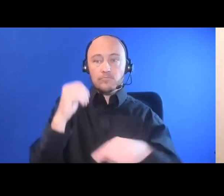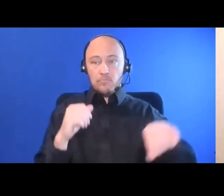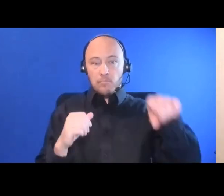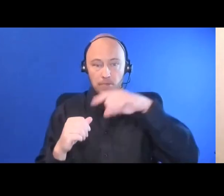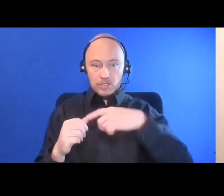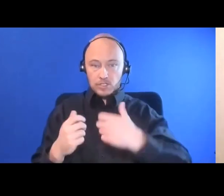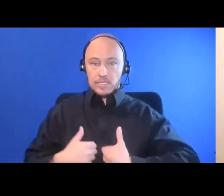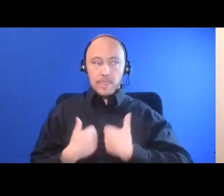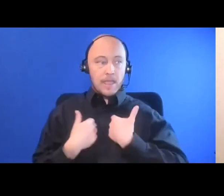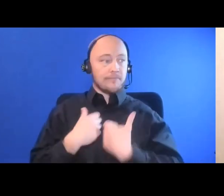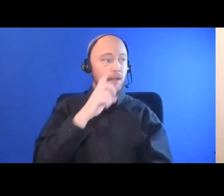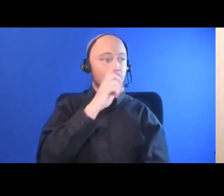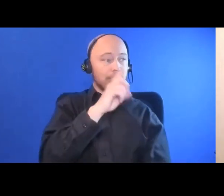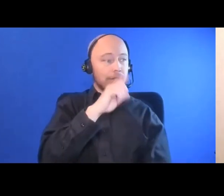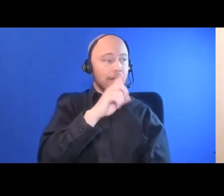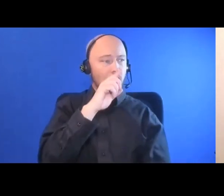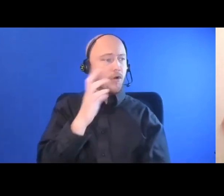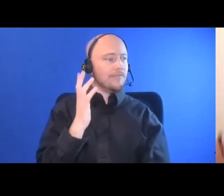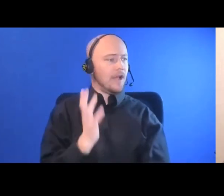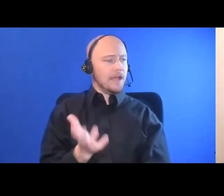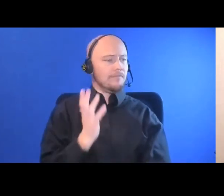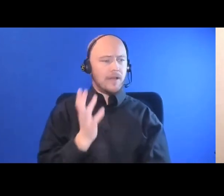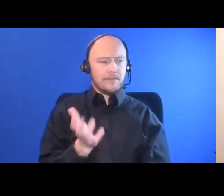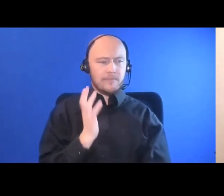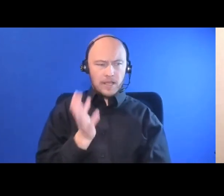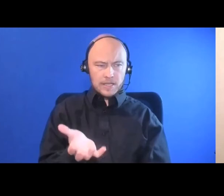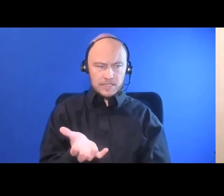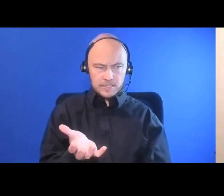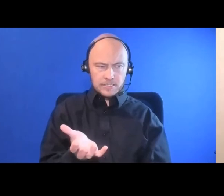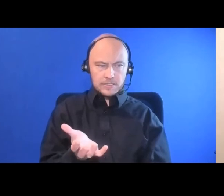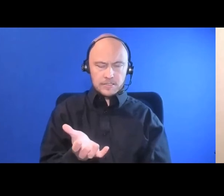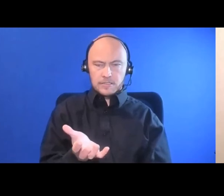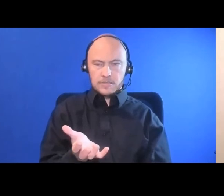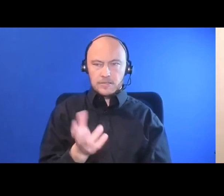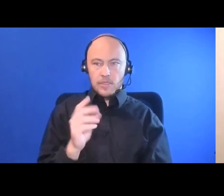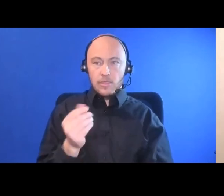pretending everything is fine, it's an American story, perhaps the new American story is,